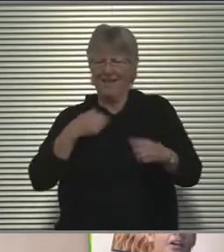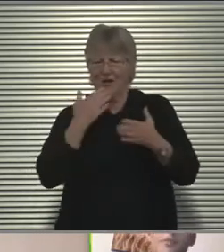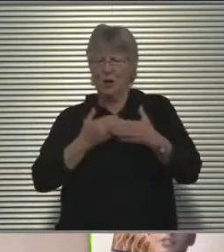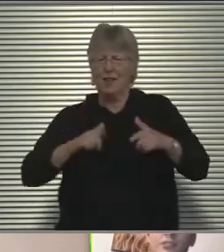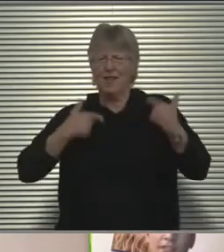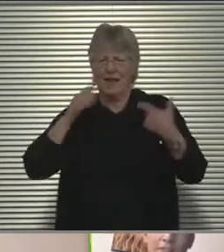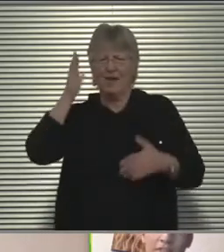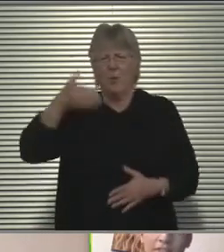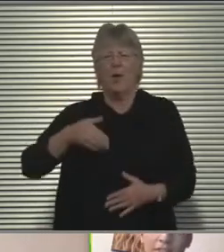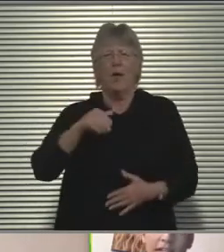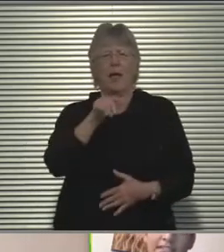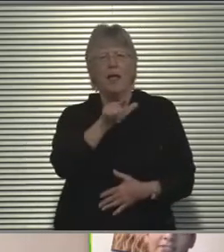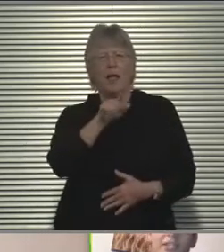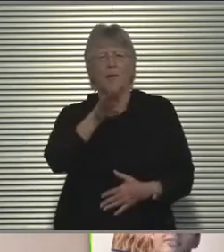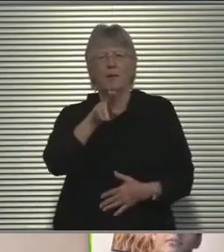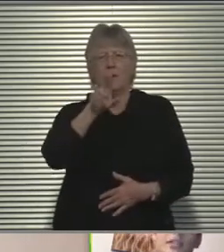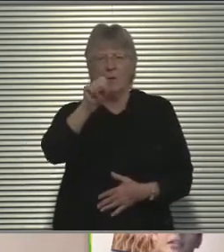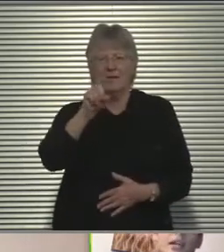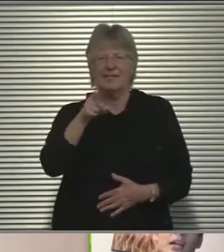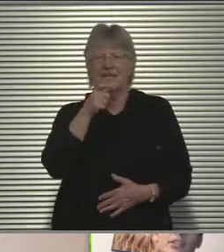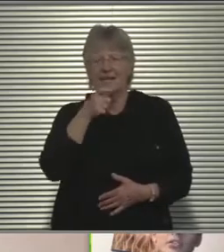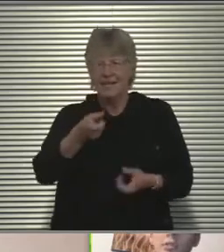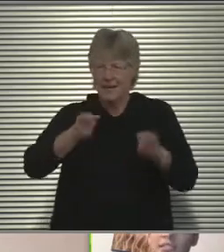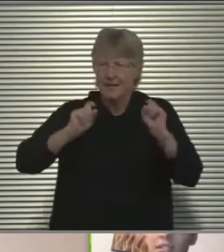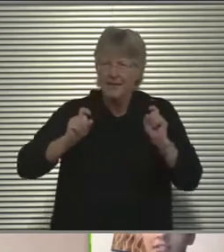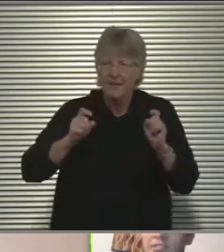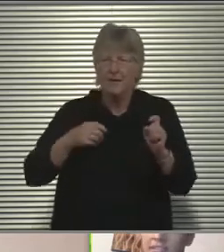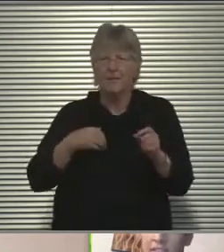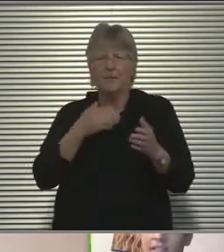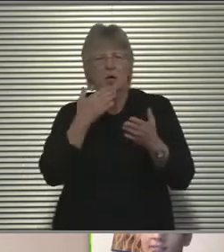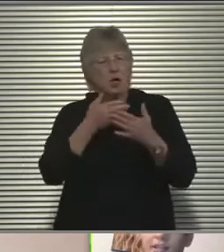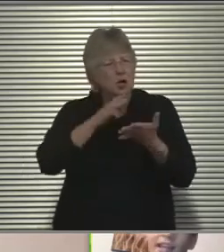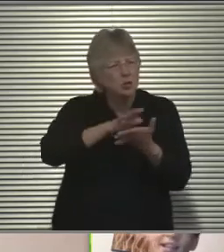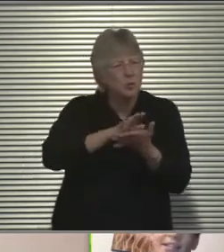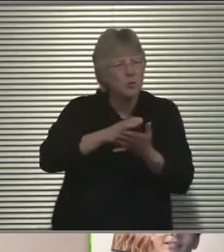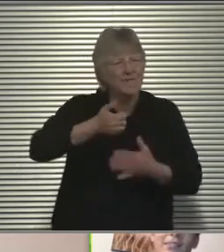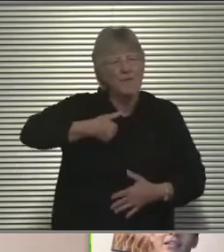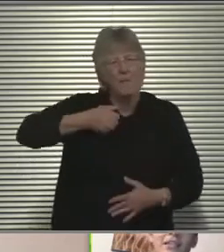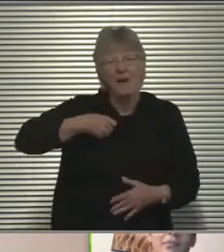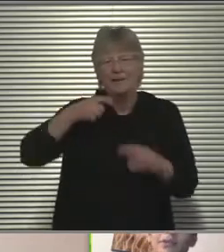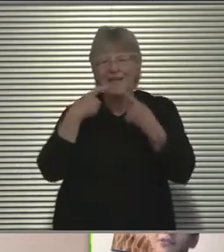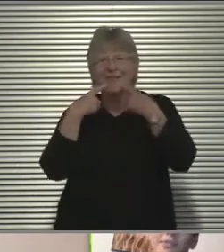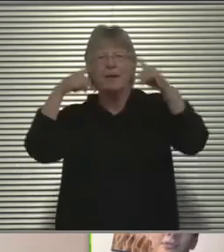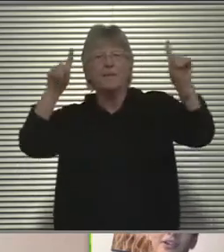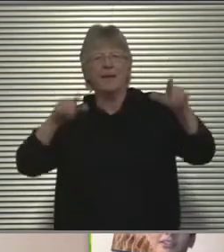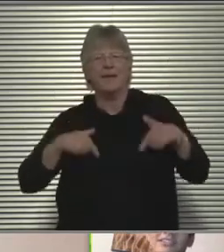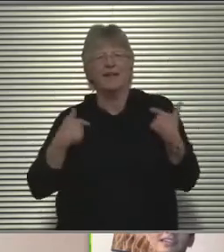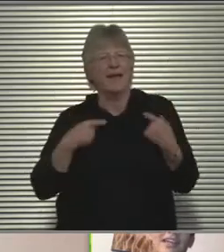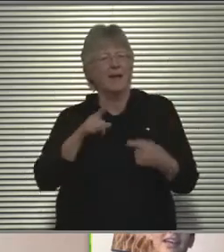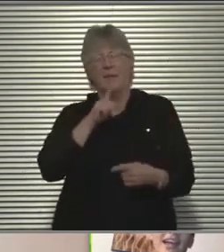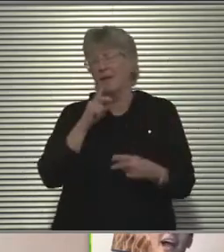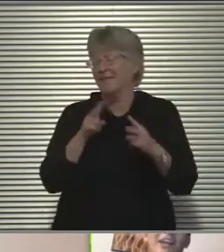Long Beach Unified School District has definitely given me the tools that I need to succeed in life, and I couldn't be more grateful, honestly.